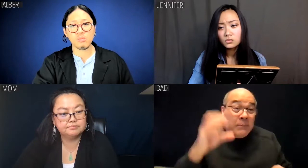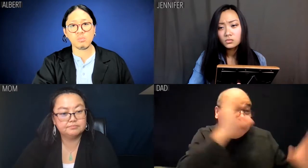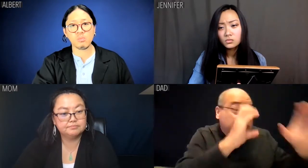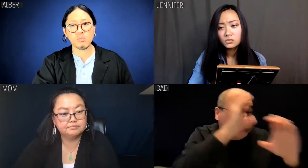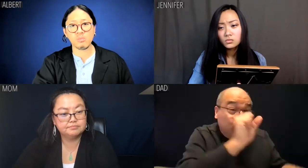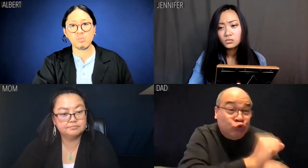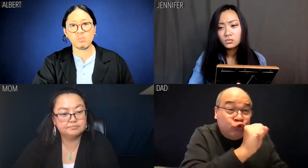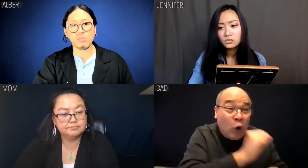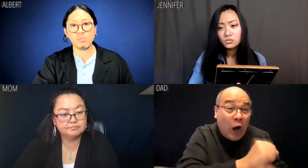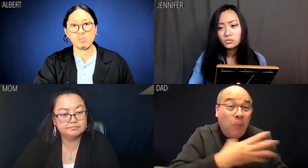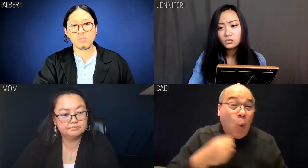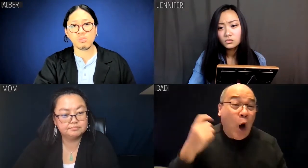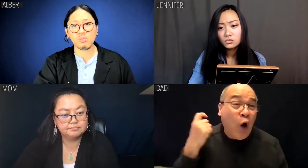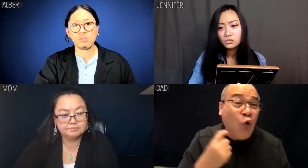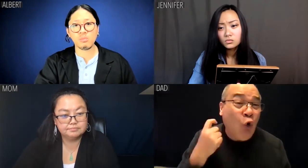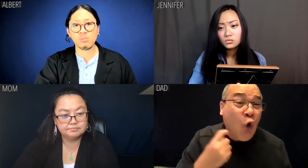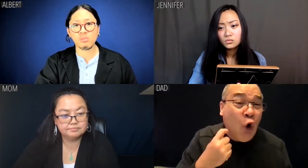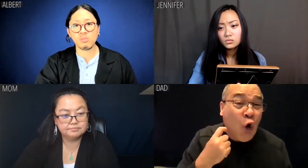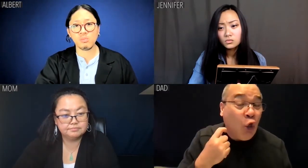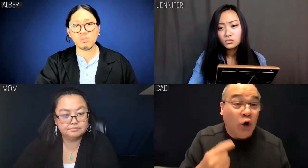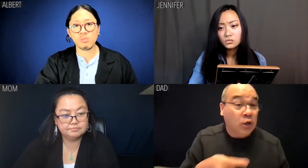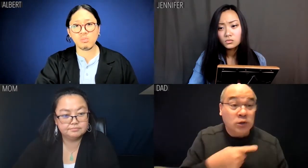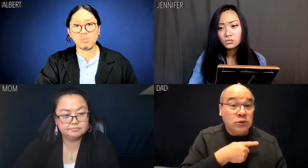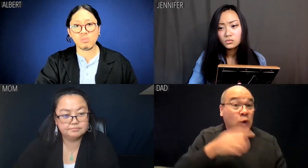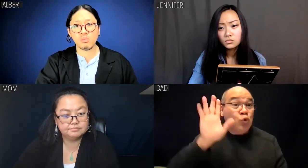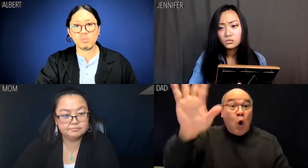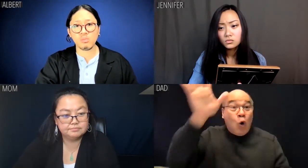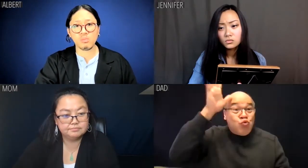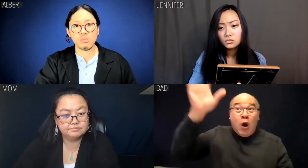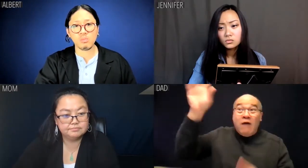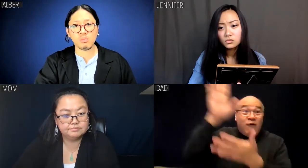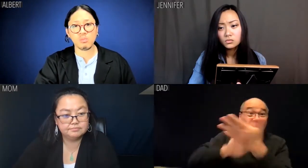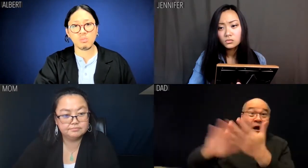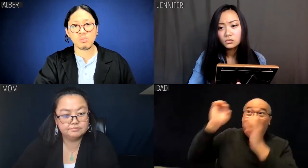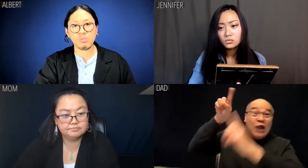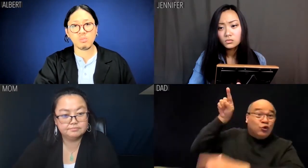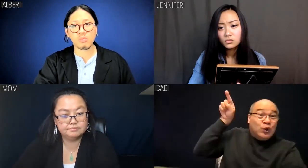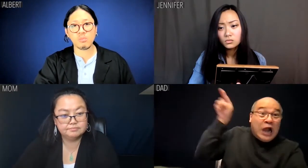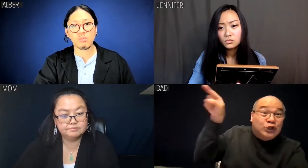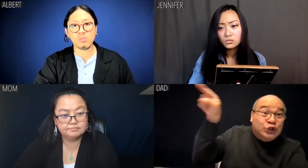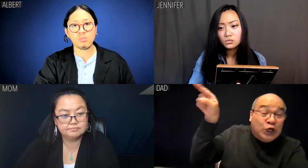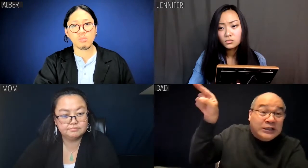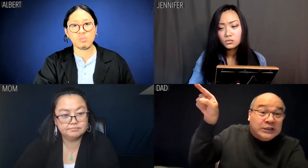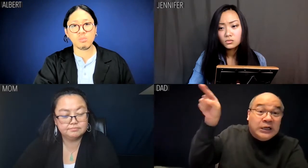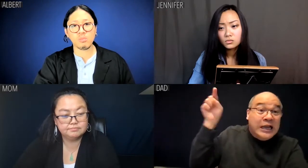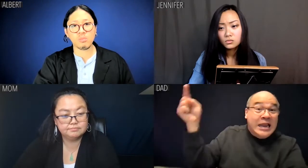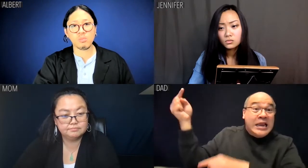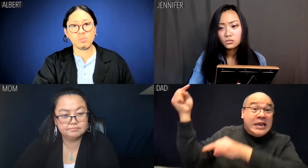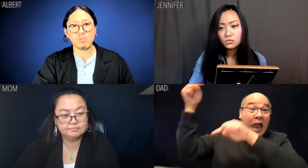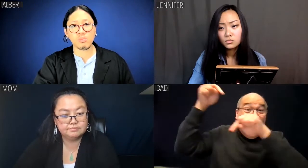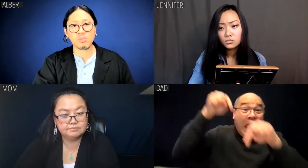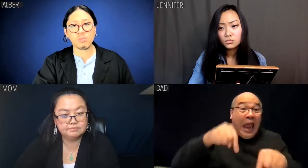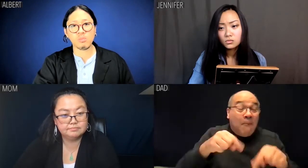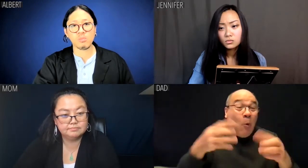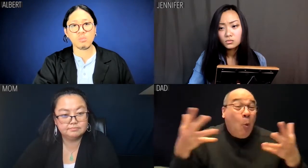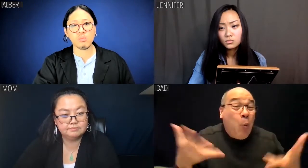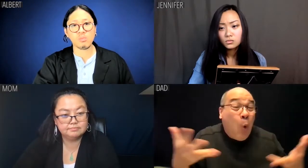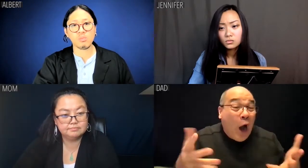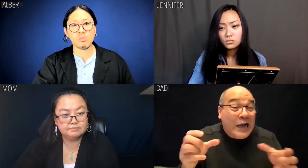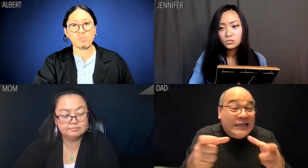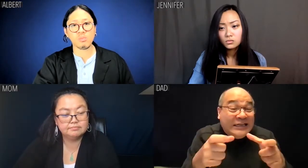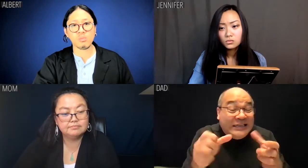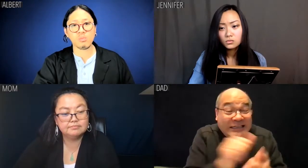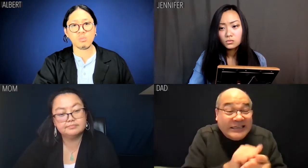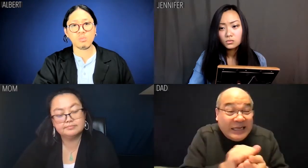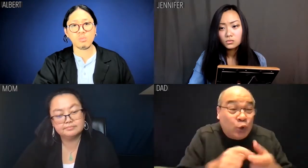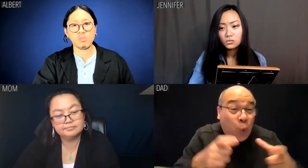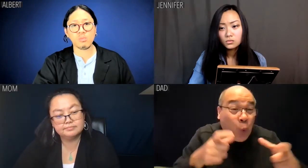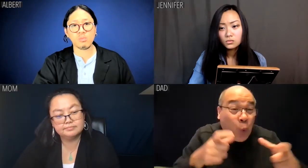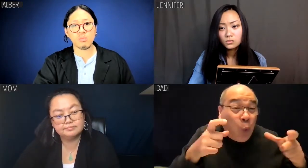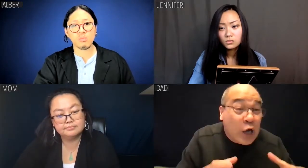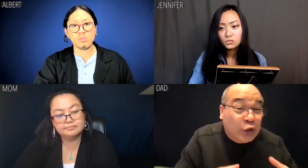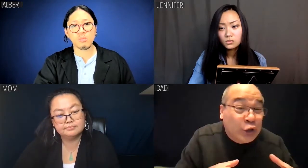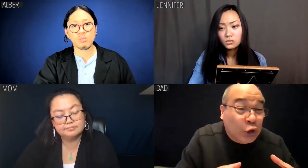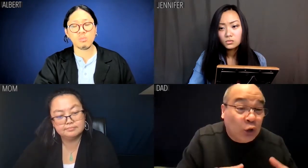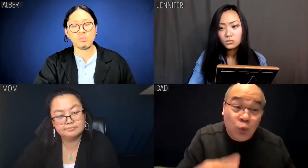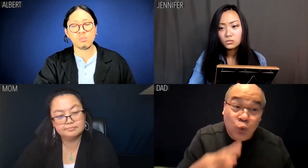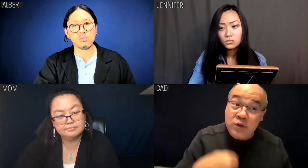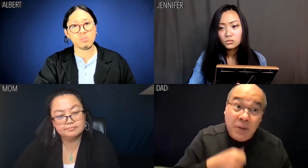But your grandfather was college educated. He applied to the best job he could get as a dishwasher.